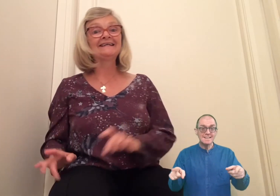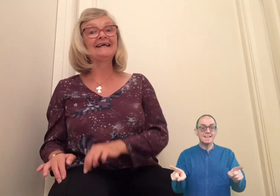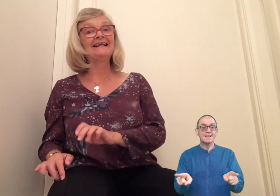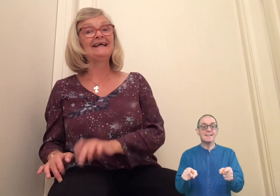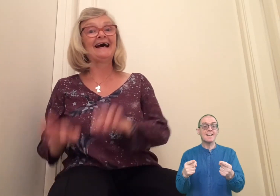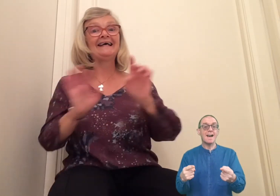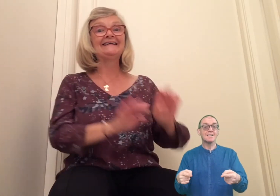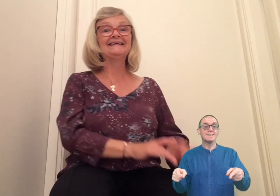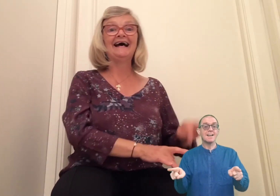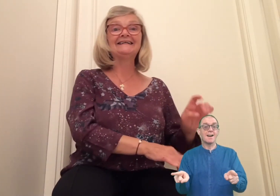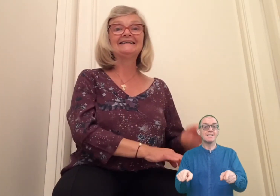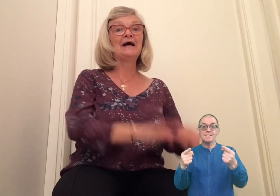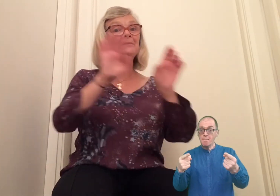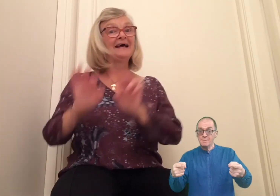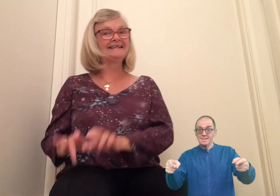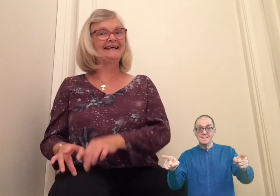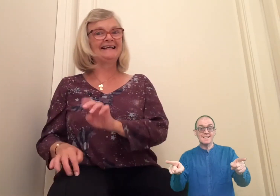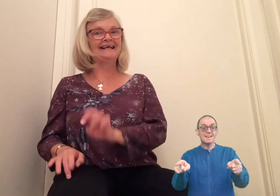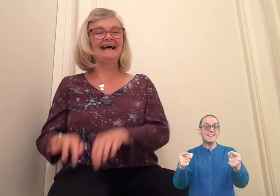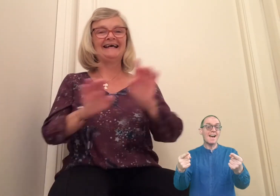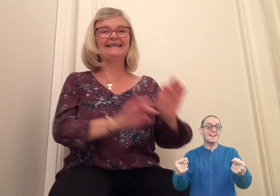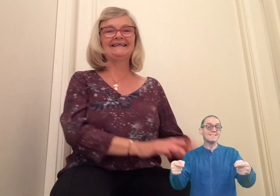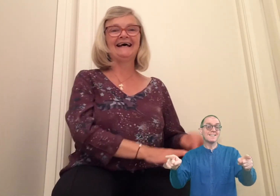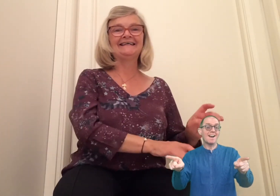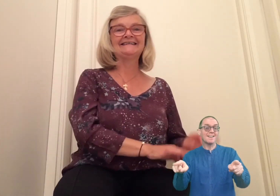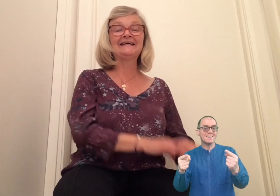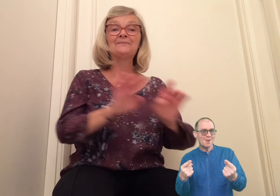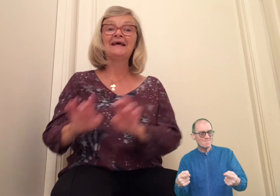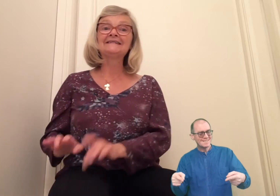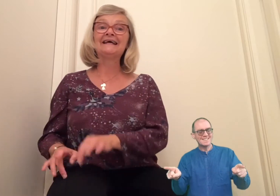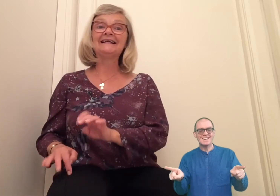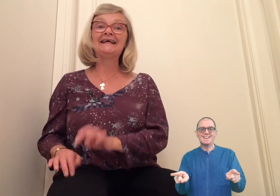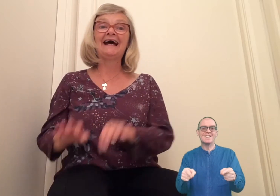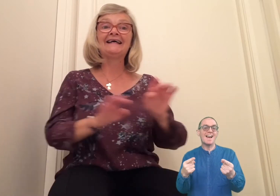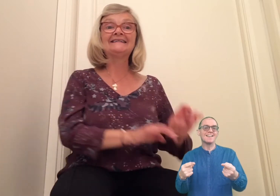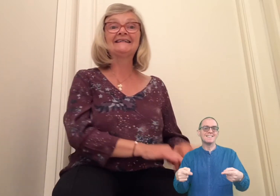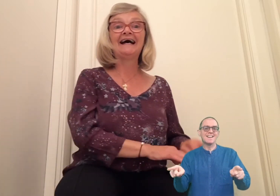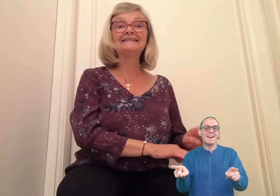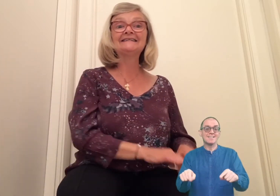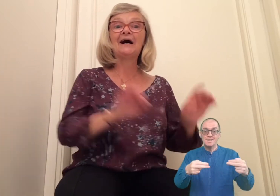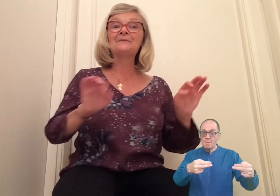Diddley di del diddle dum